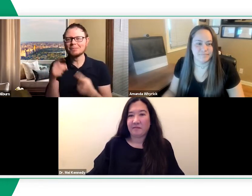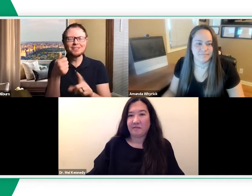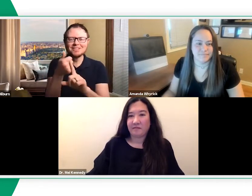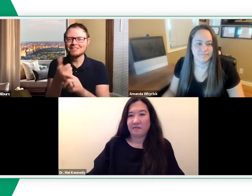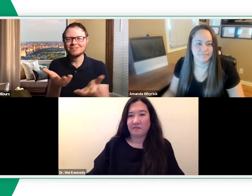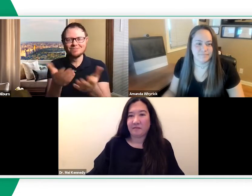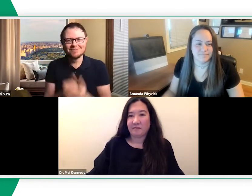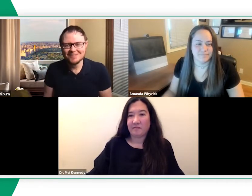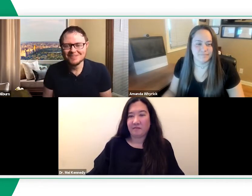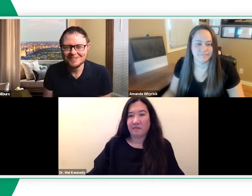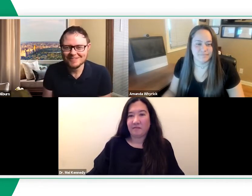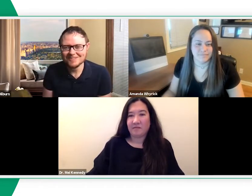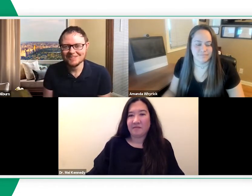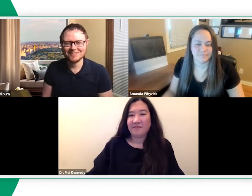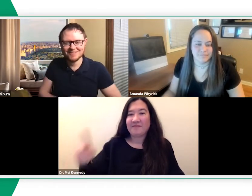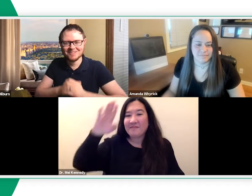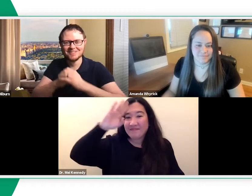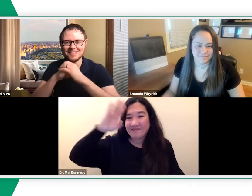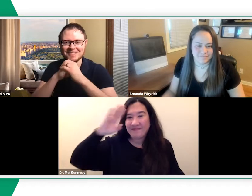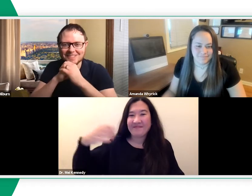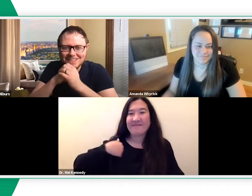Hi. >>DR. MEI KENNEDY: Hello. Just introduce yourself real quick, as to where you are, a little bit about